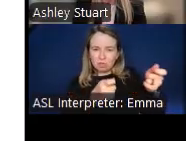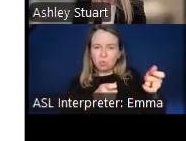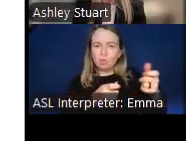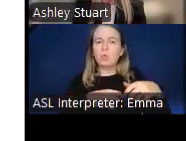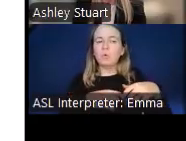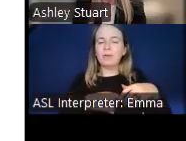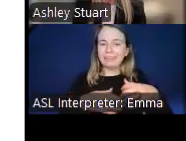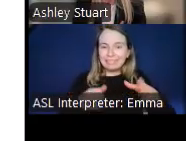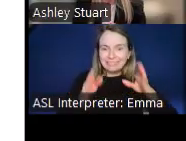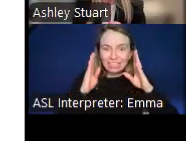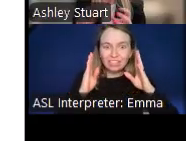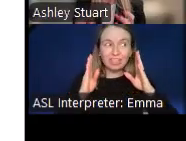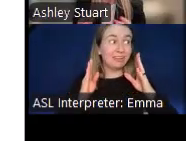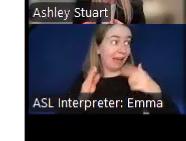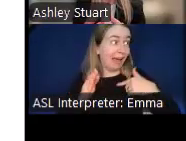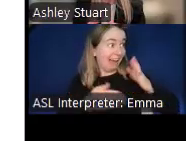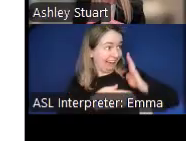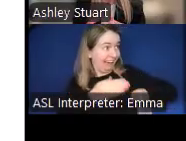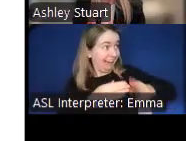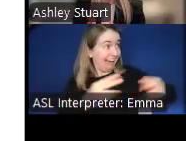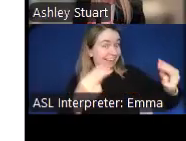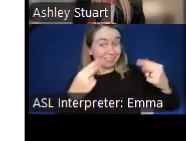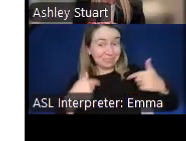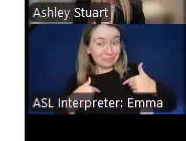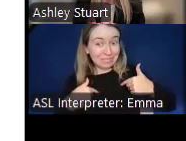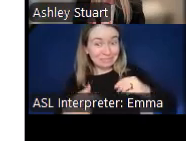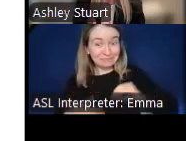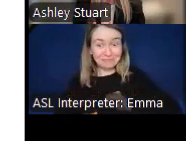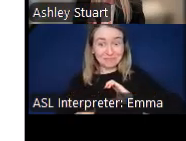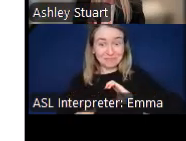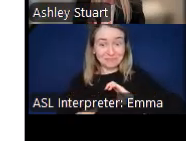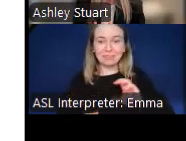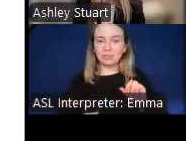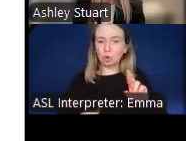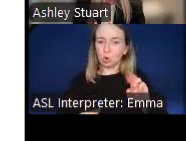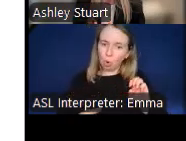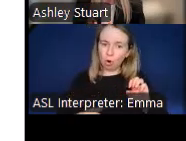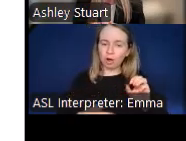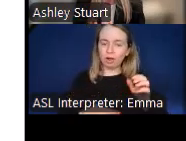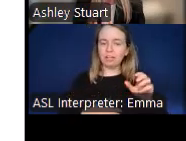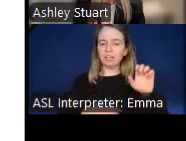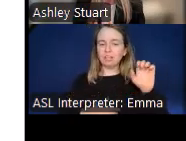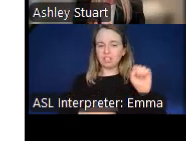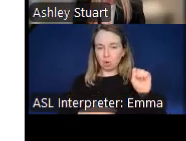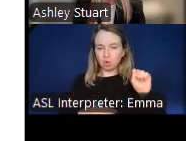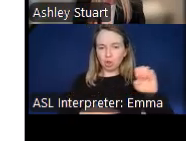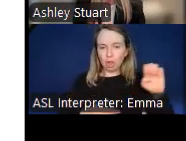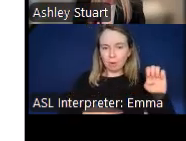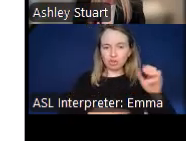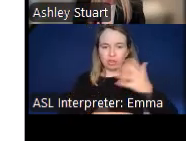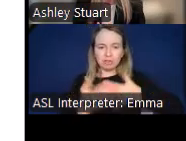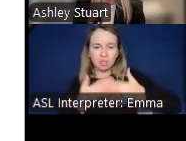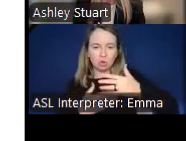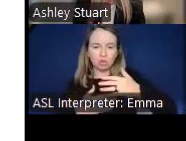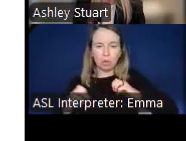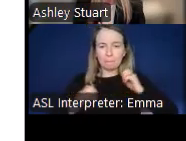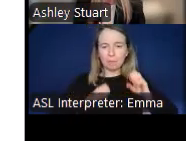accomplishments as a really core social, emotional milestone, especially in that second year of life.